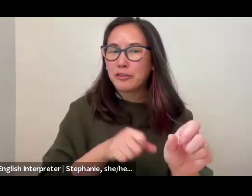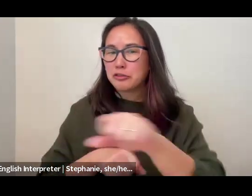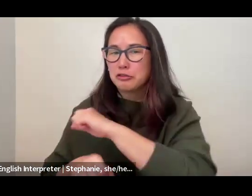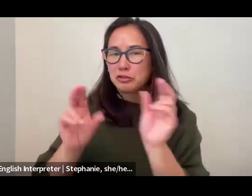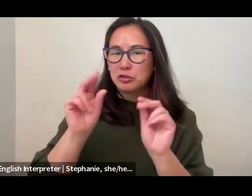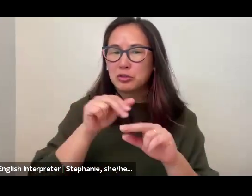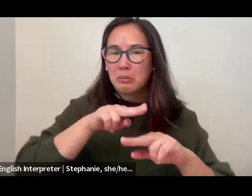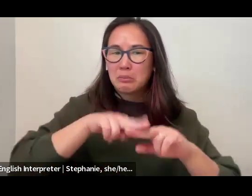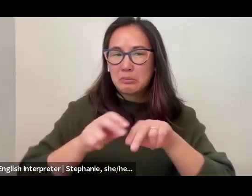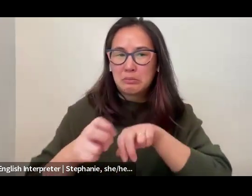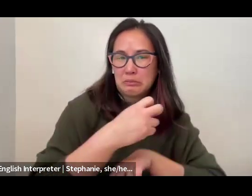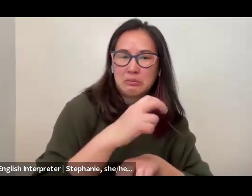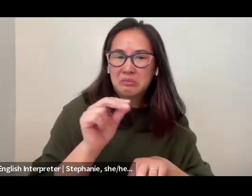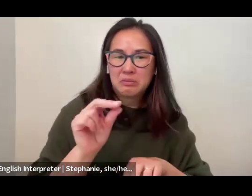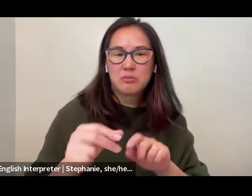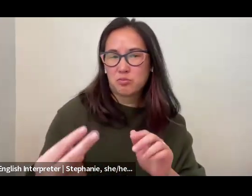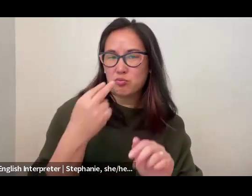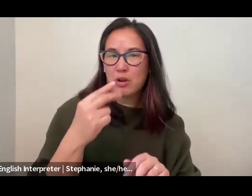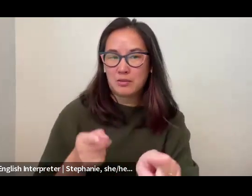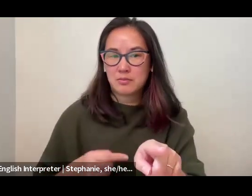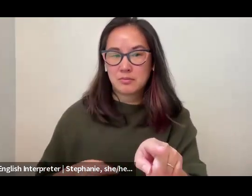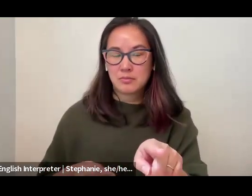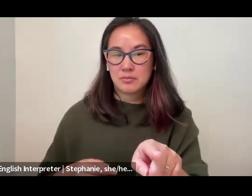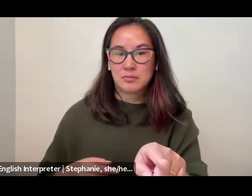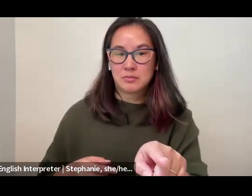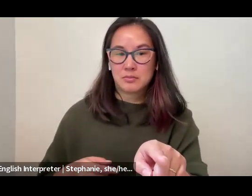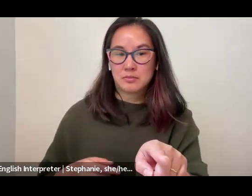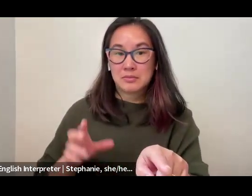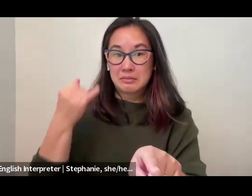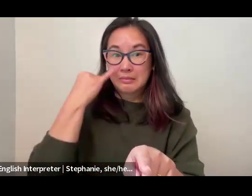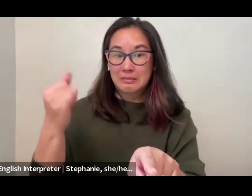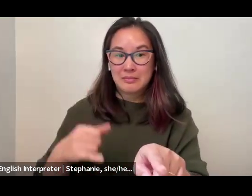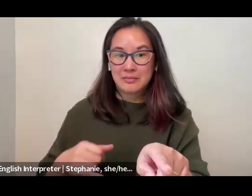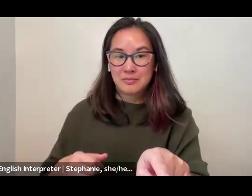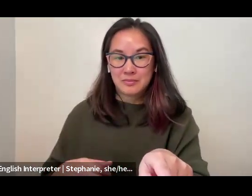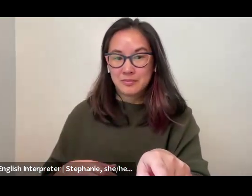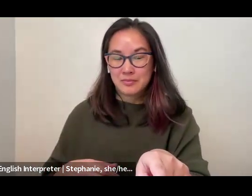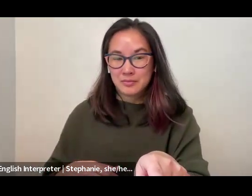Either way, whatever you're doing, the idea is that we're arching and we're curling.